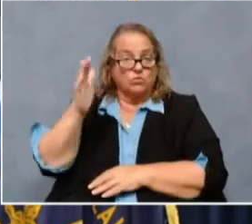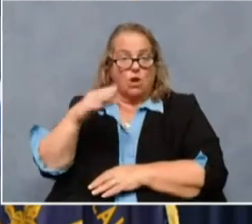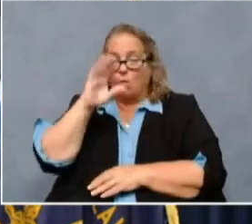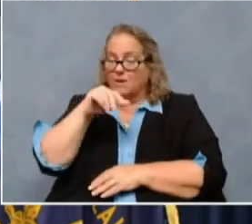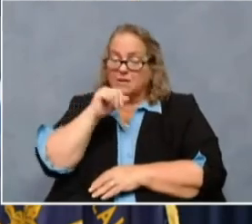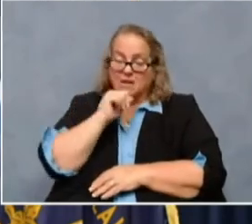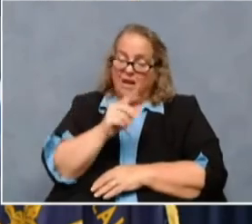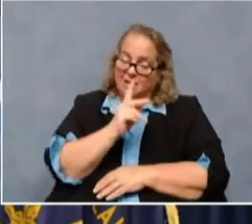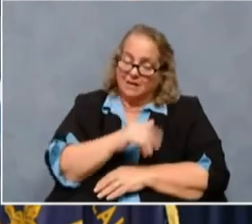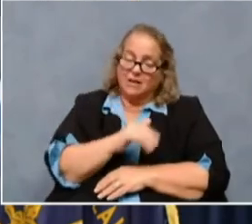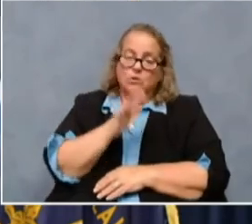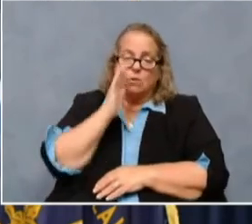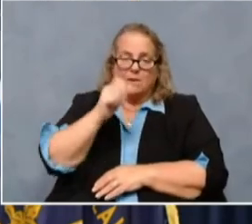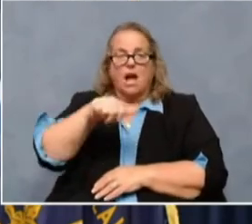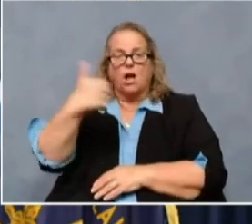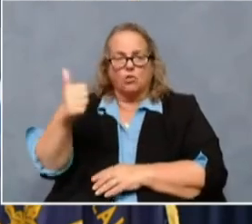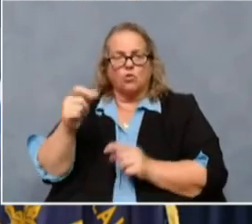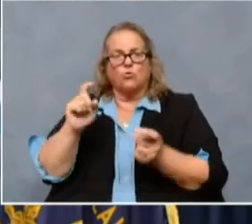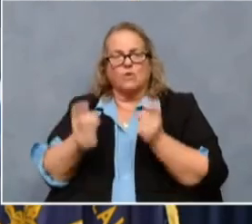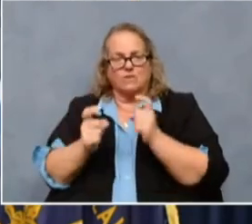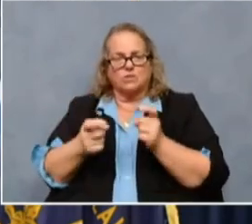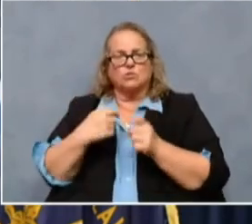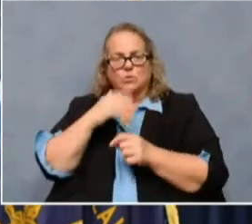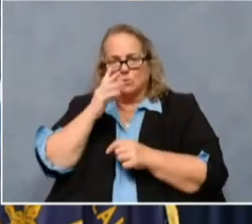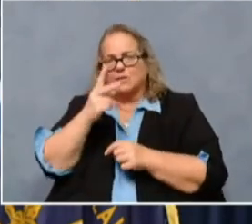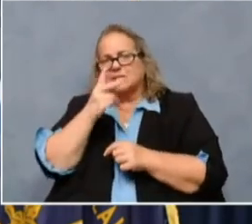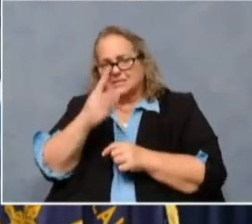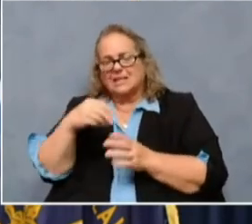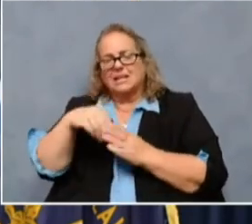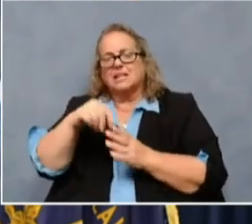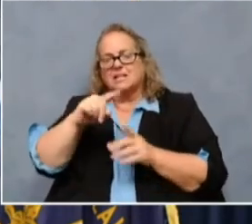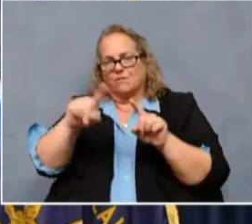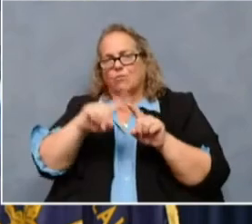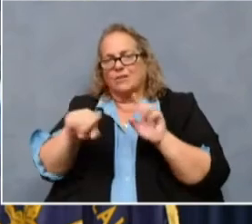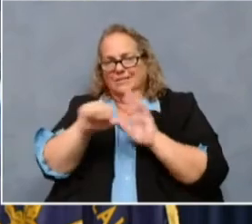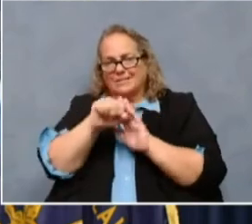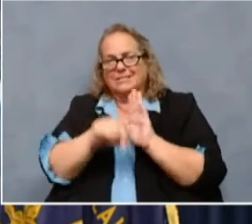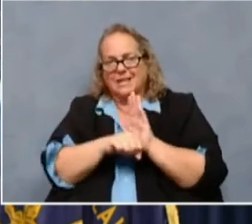revisions that we will see in other states. It may take a few days for them